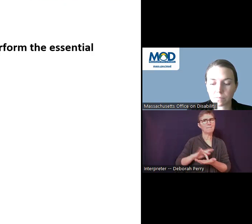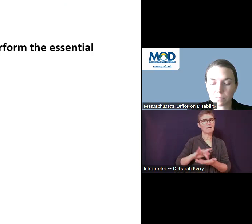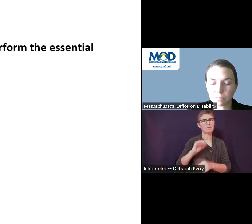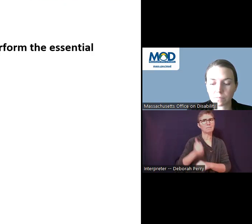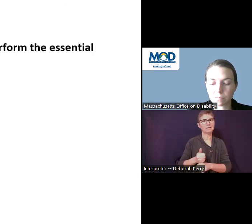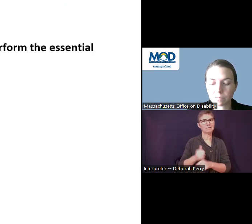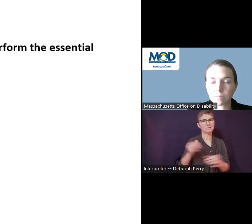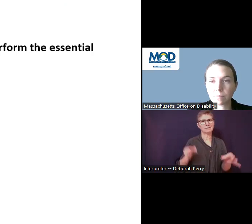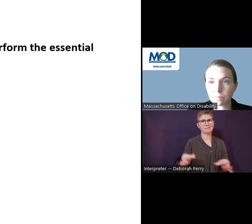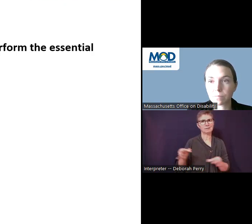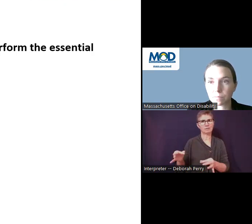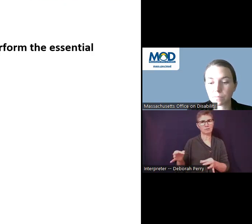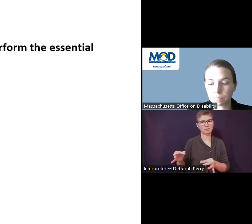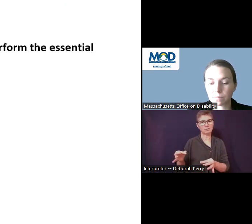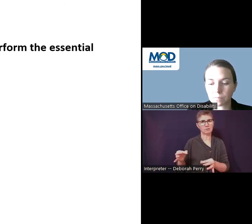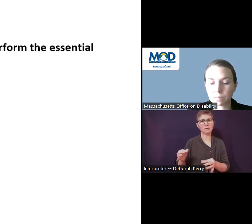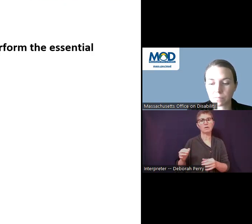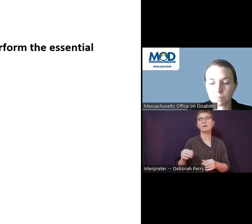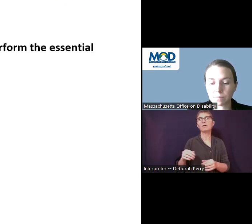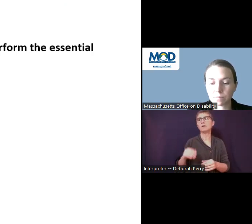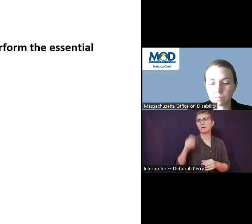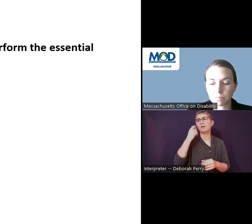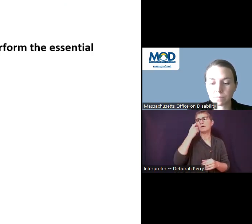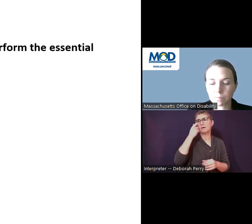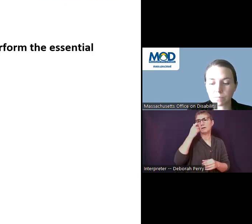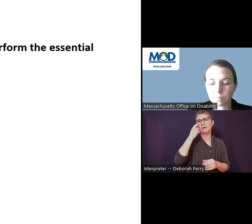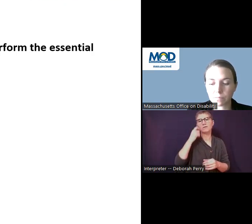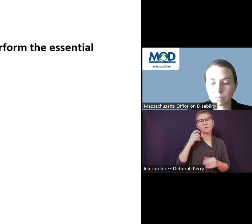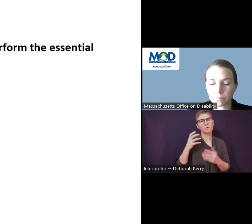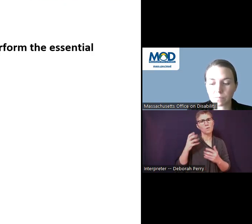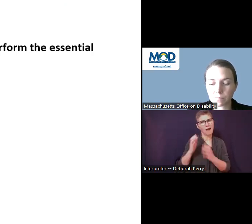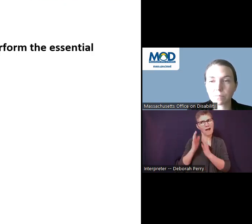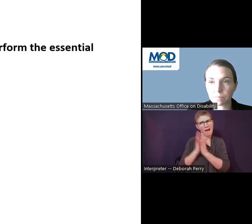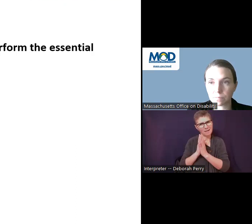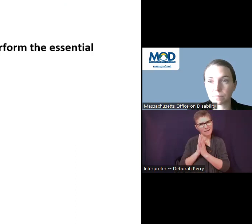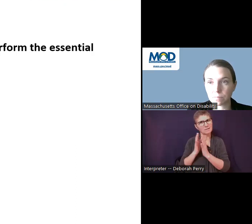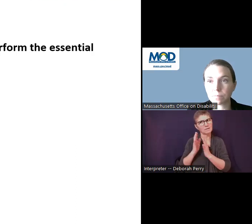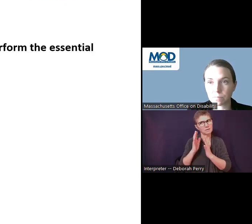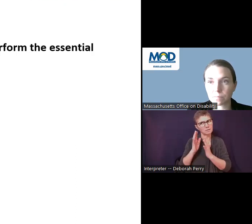want to be asking people questions that are about accommodations that you can provide so